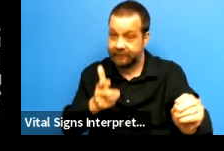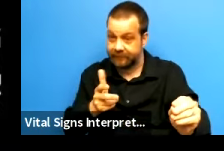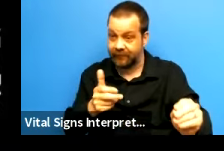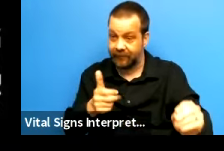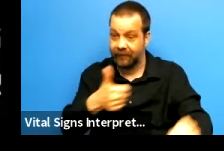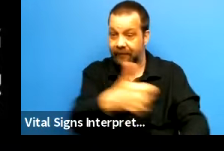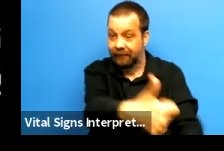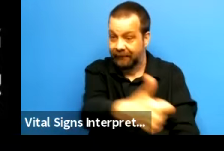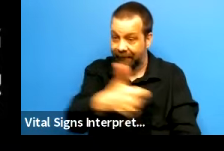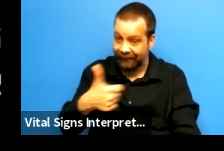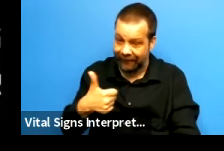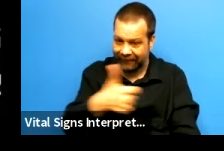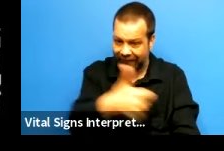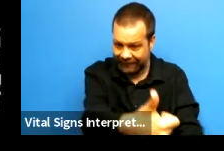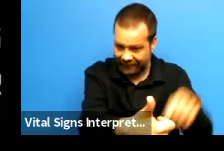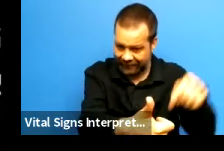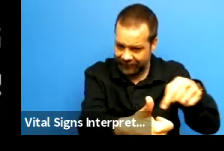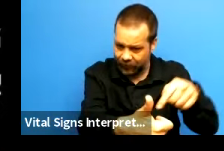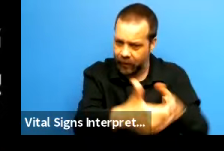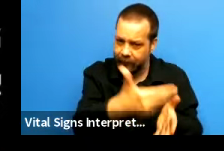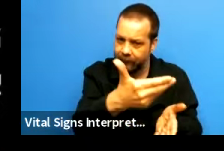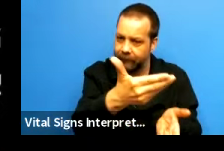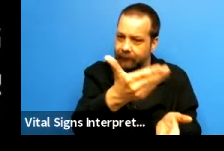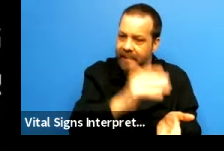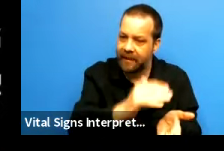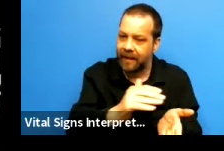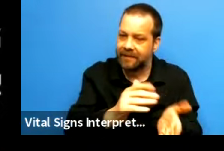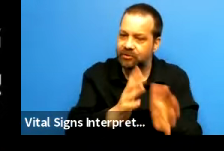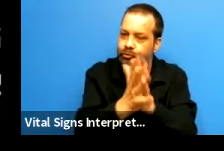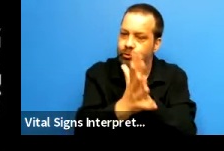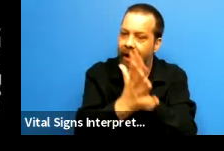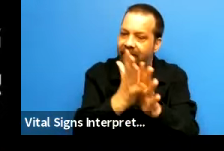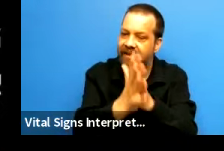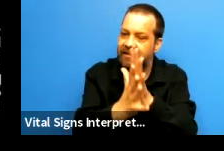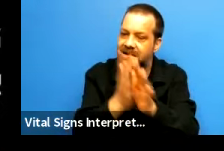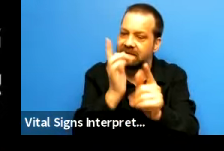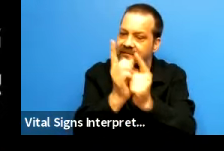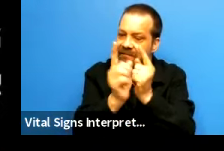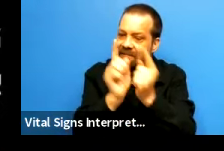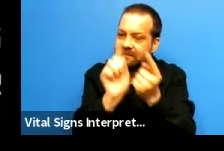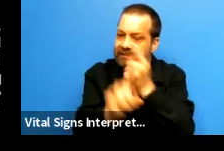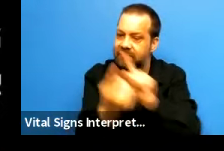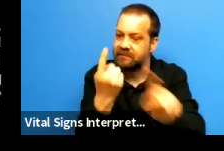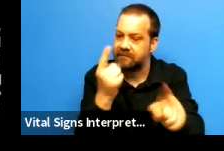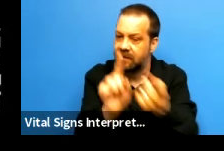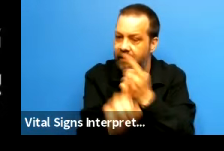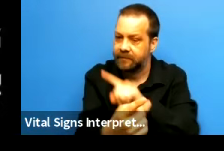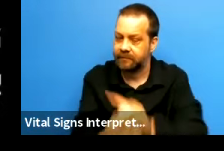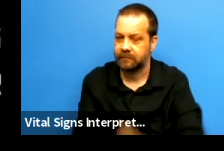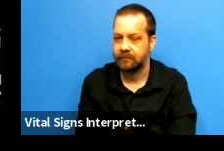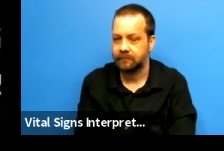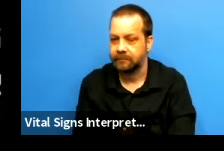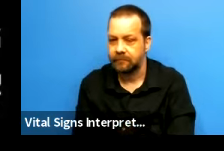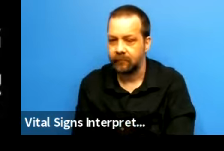So it's important to think about that as we try to minimize contact with other individuals.